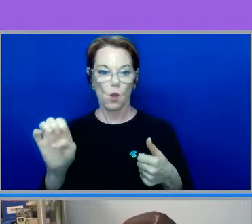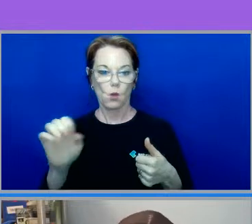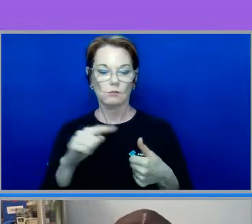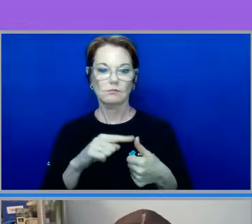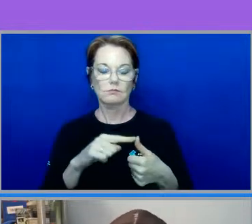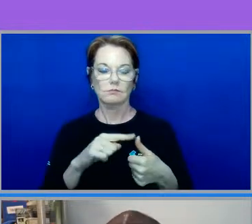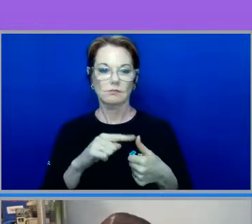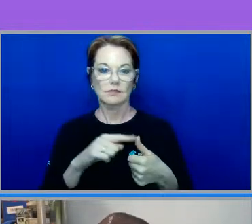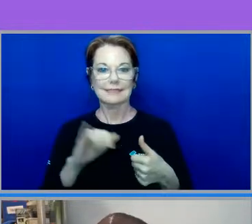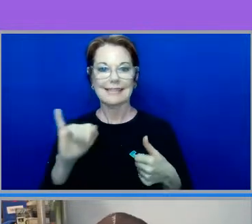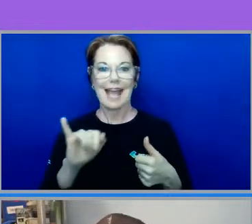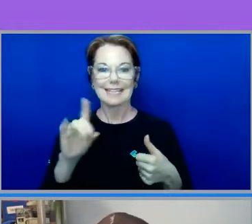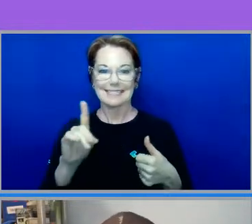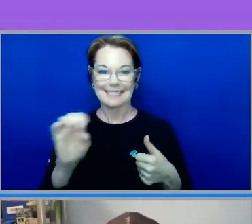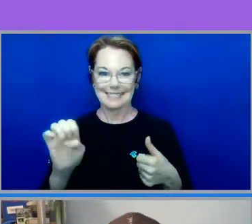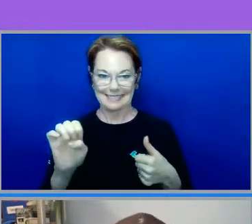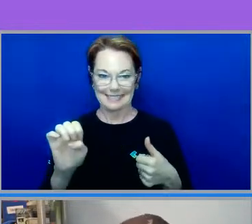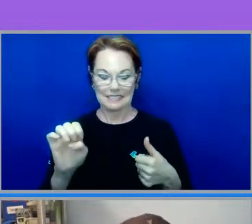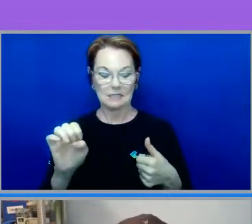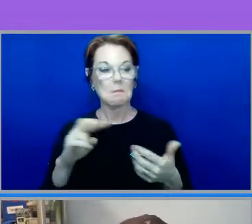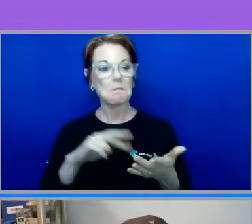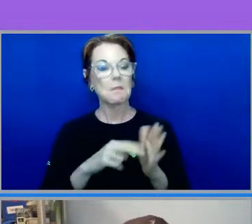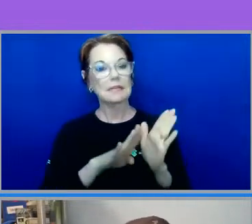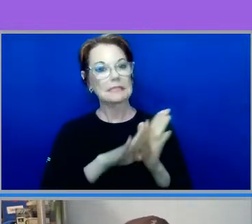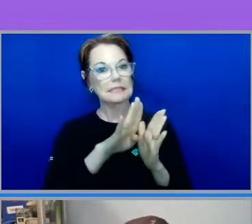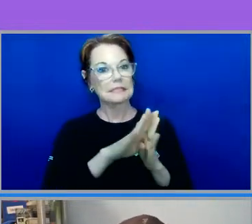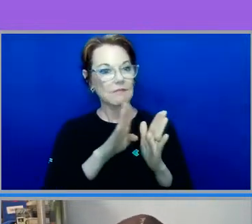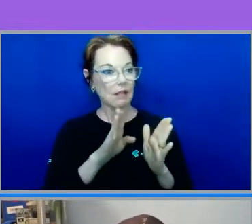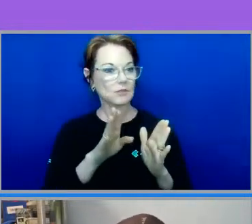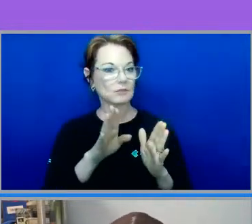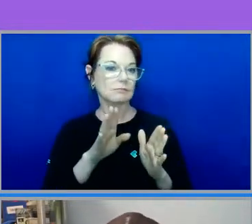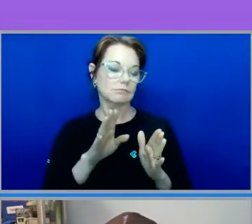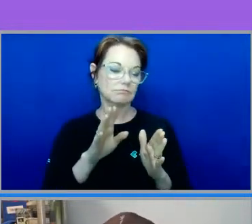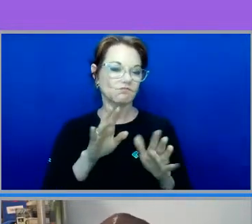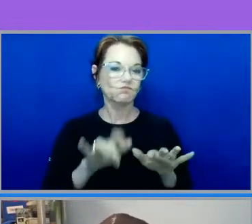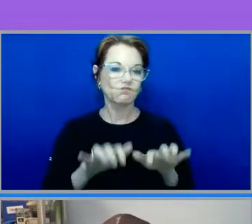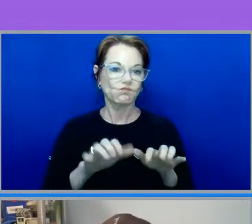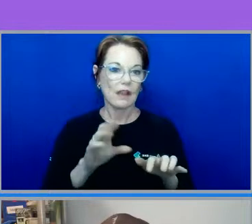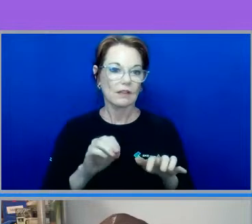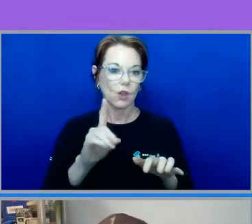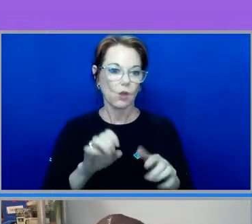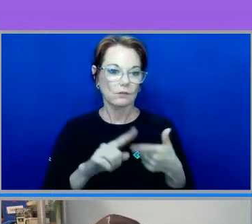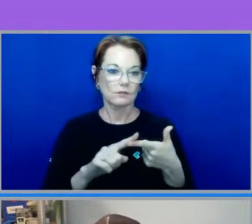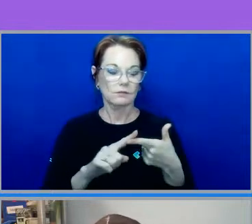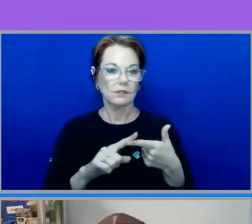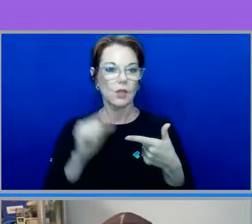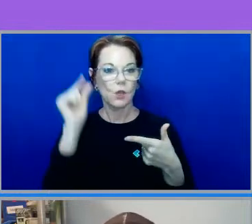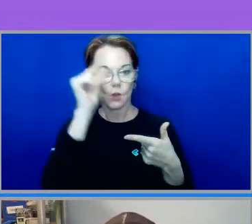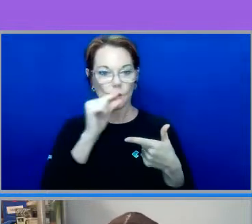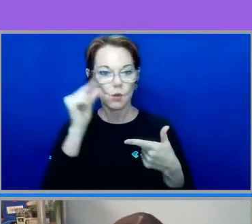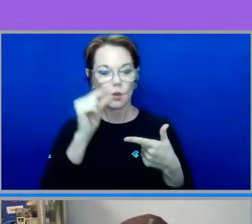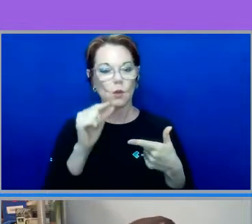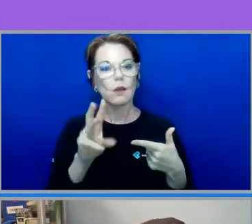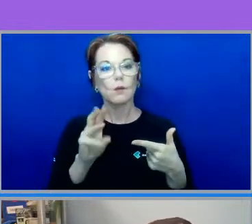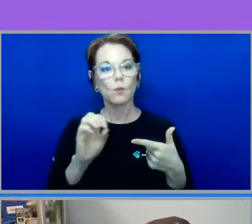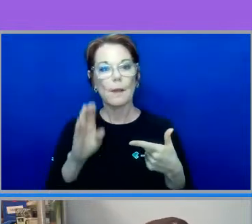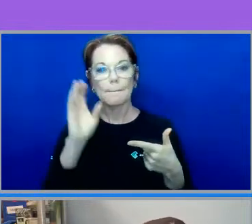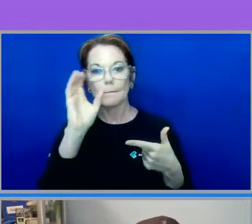an IDE where developers will be writing code. Google Chrome is a